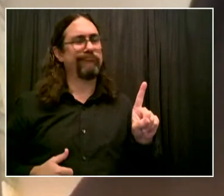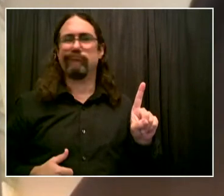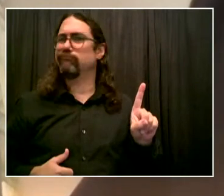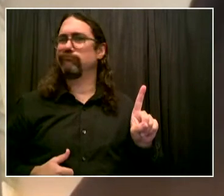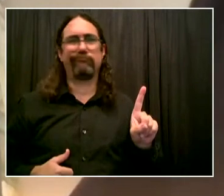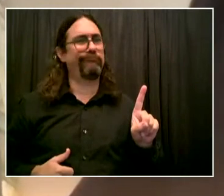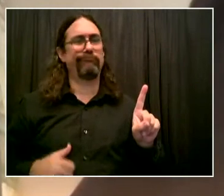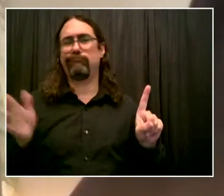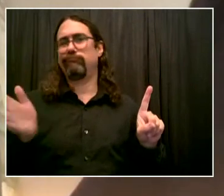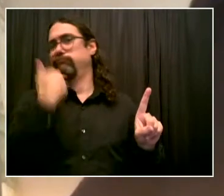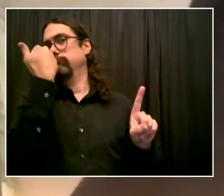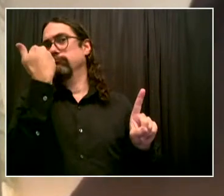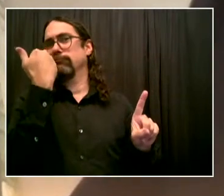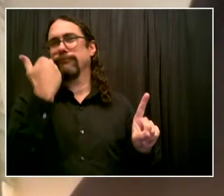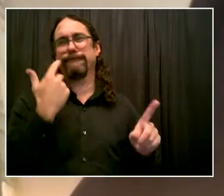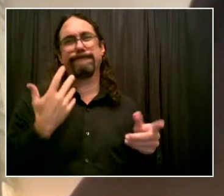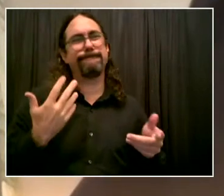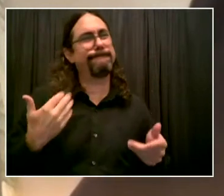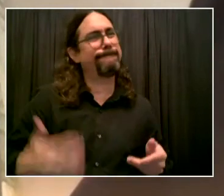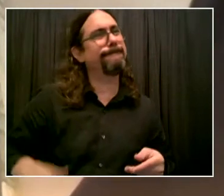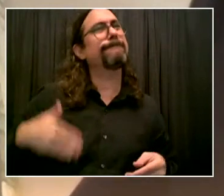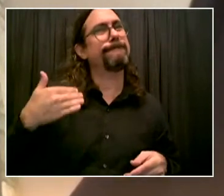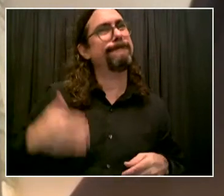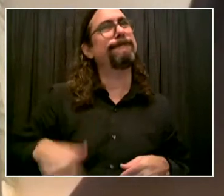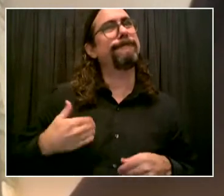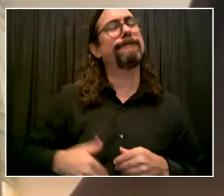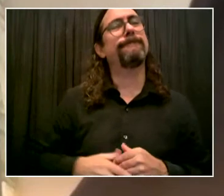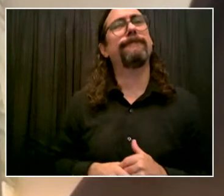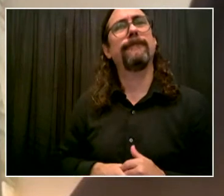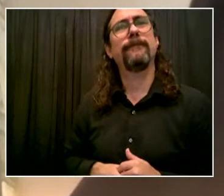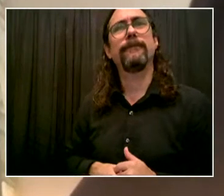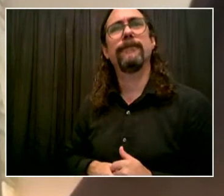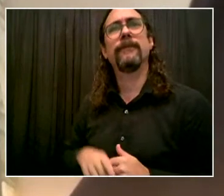THEIR LIVES. FURETHRMORE, THIS